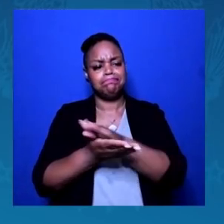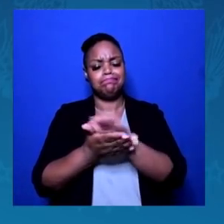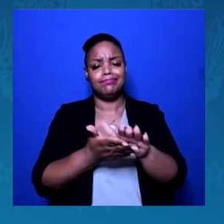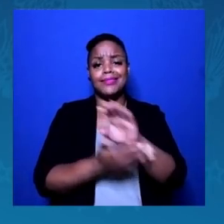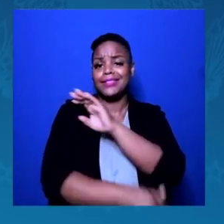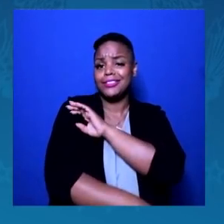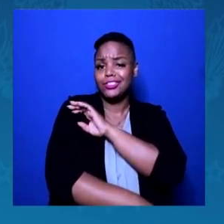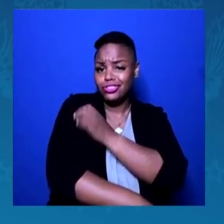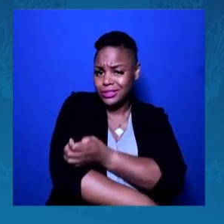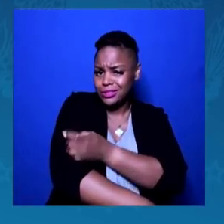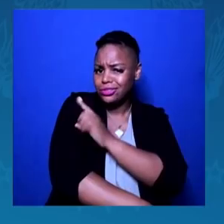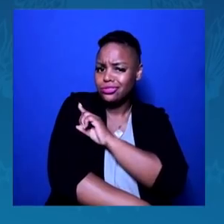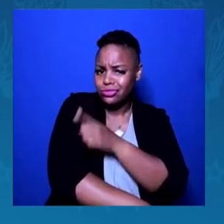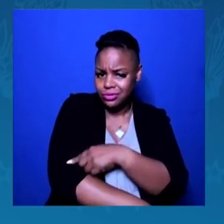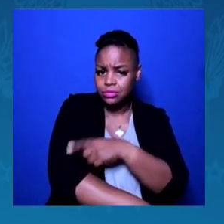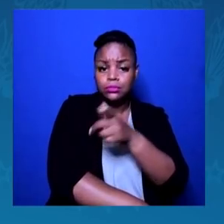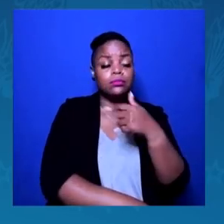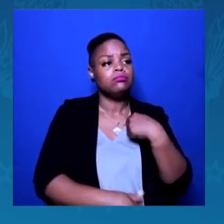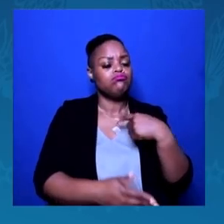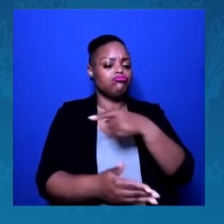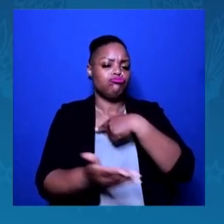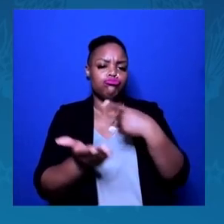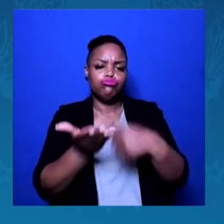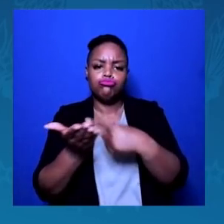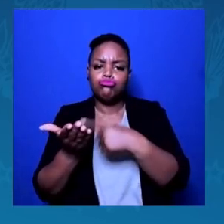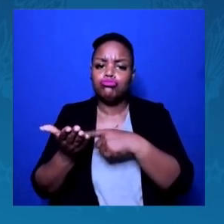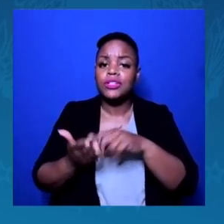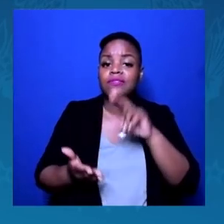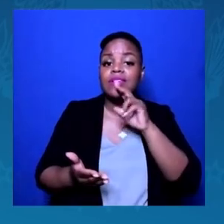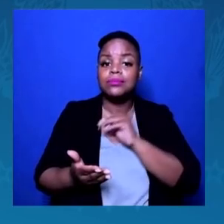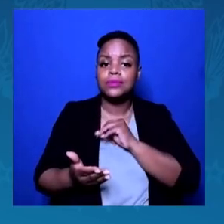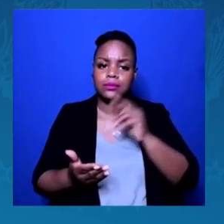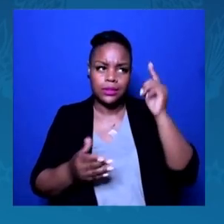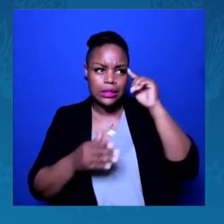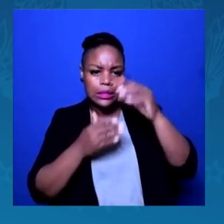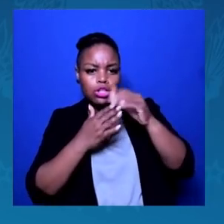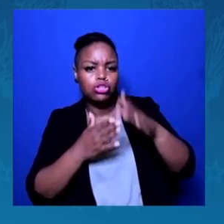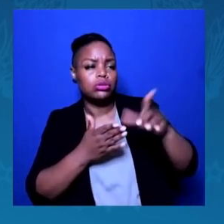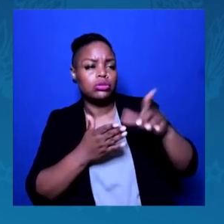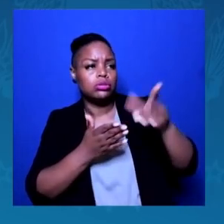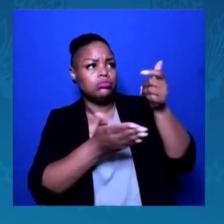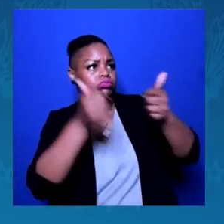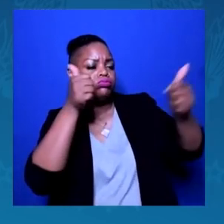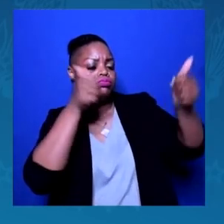We've also had conversations with young leaders who are working in the community on this very issue.